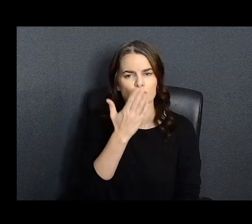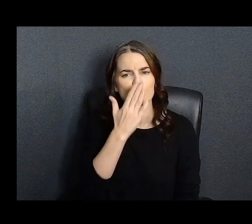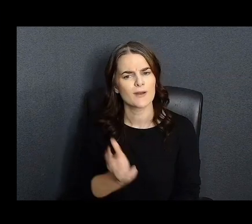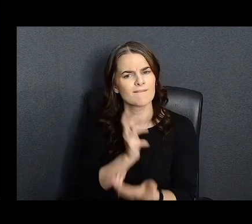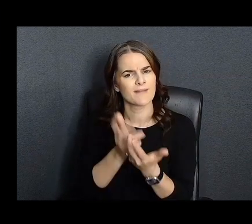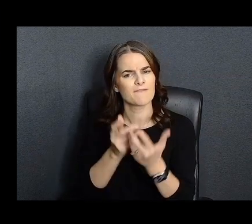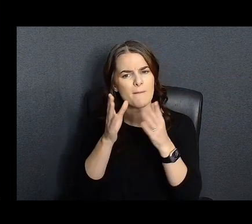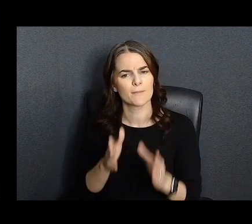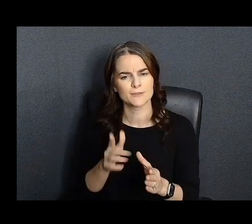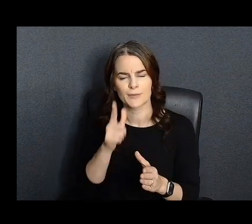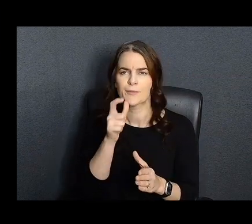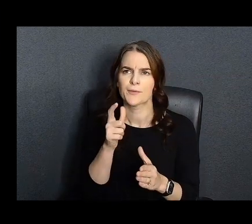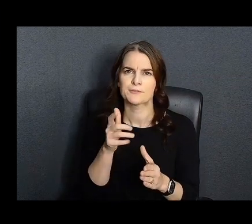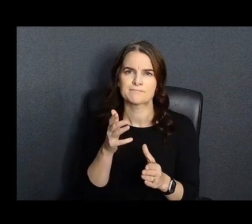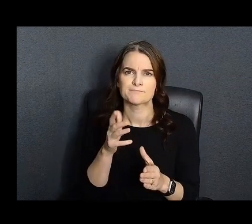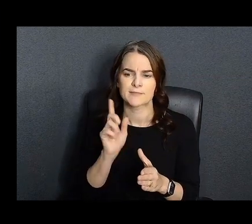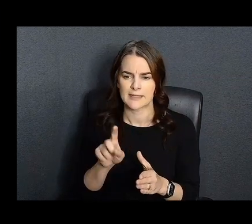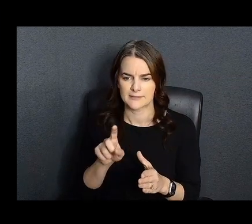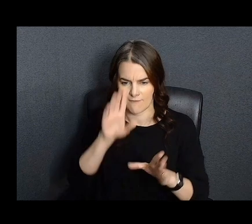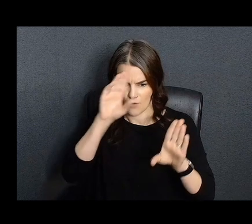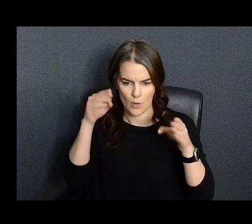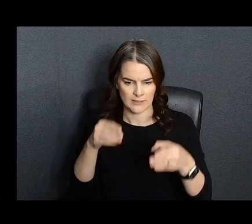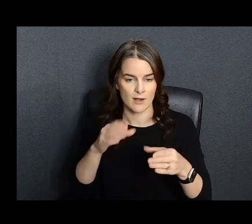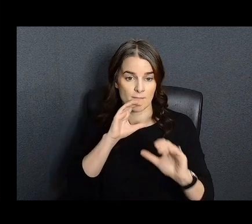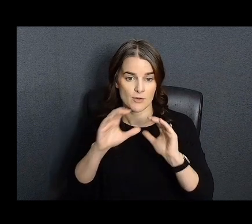for somebody who really needs to focus on communication